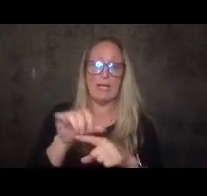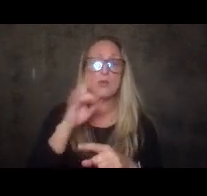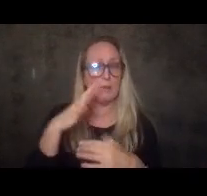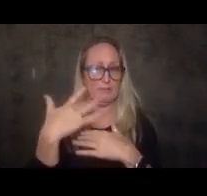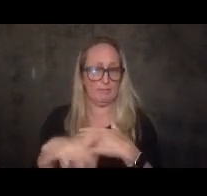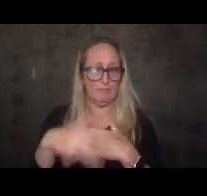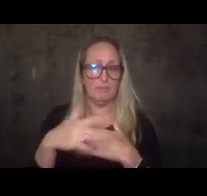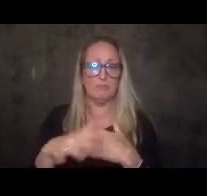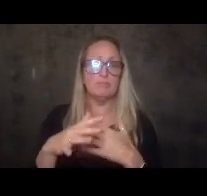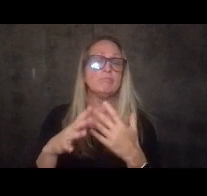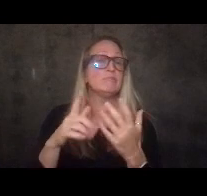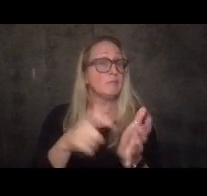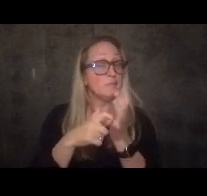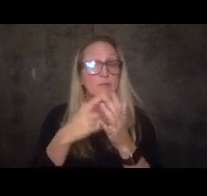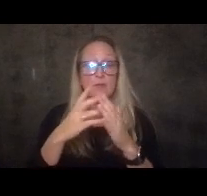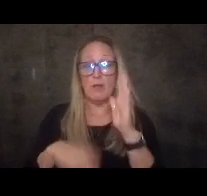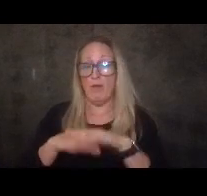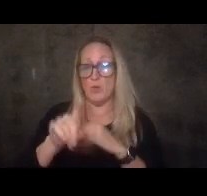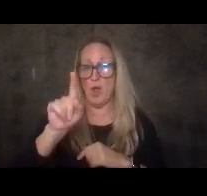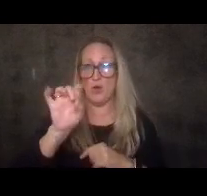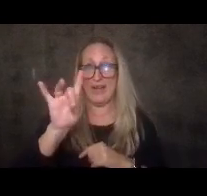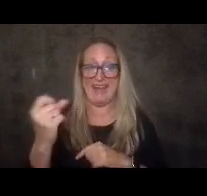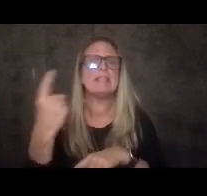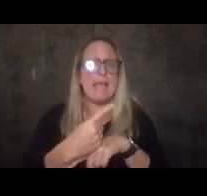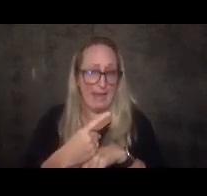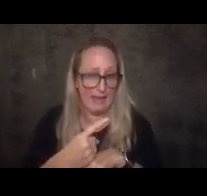on demand for up to a hundred and eighty days. If you wanted